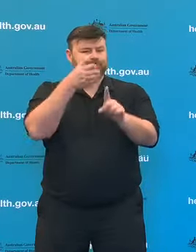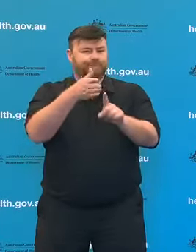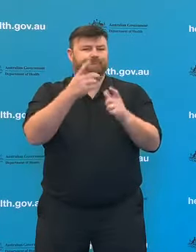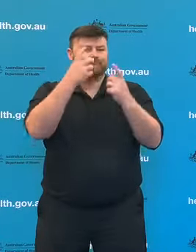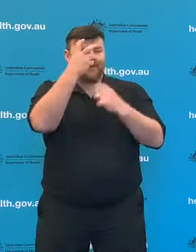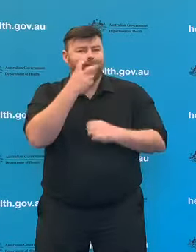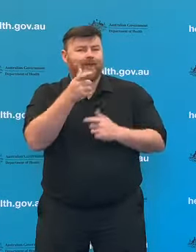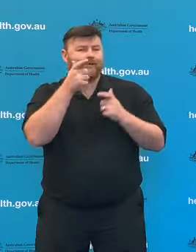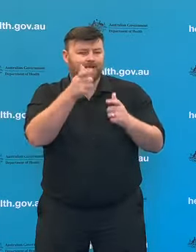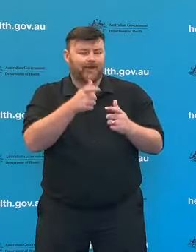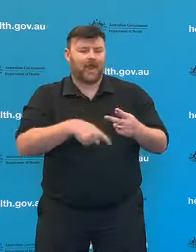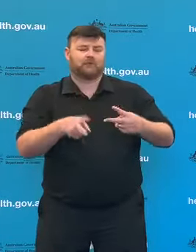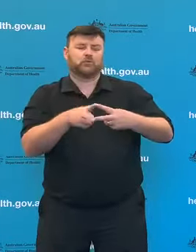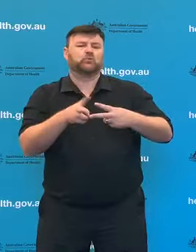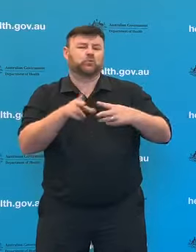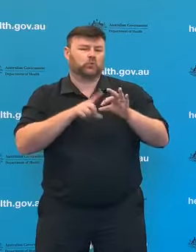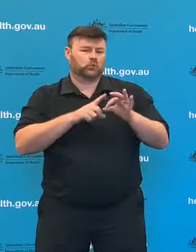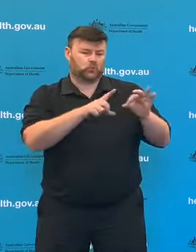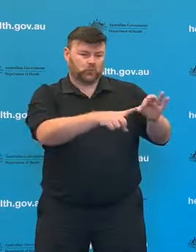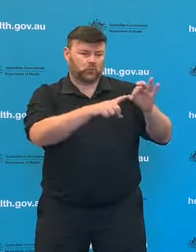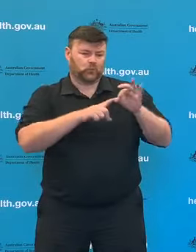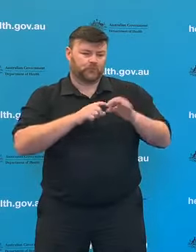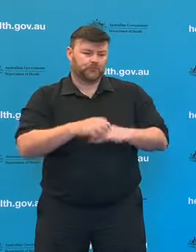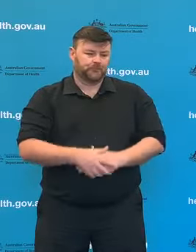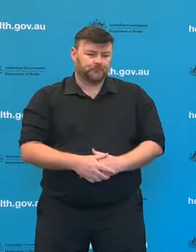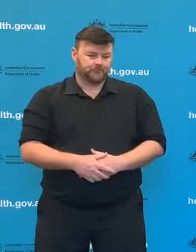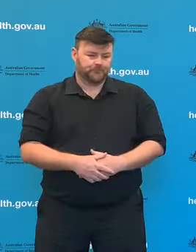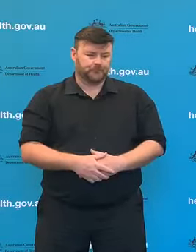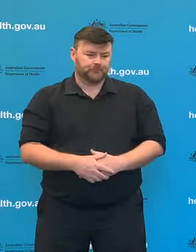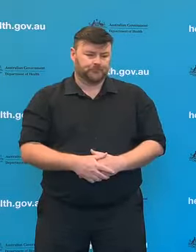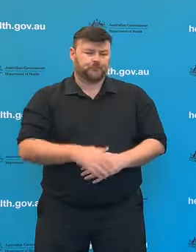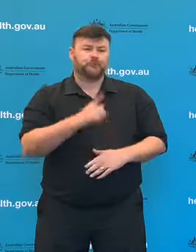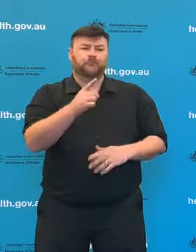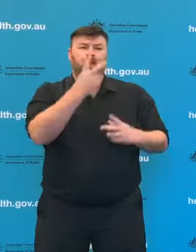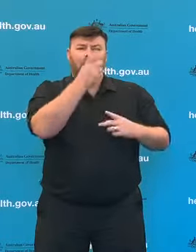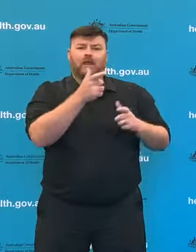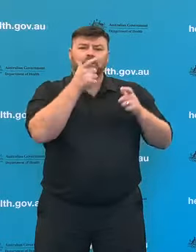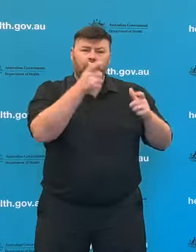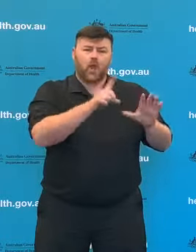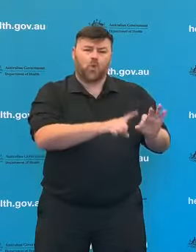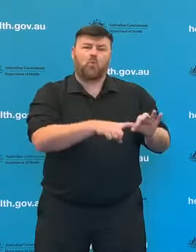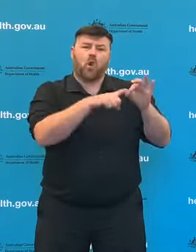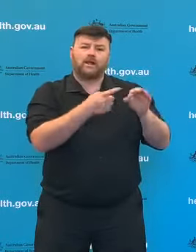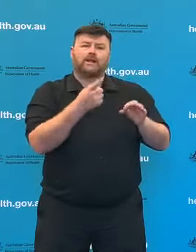One is, the Aged Care Quality and Safety Commission stopped doing